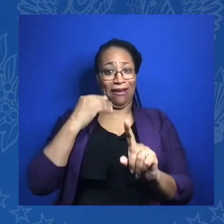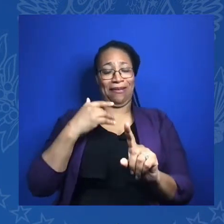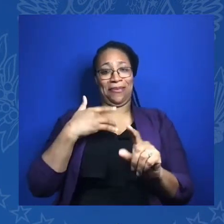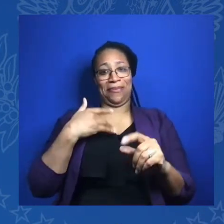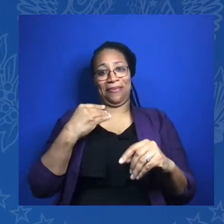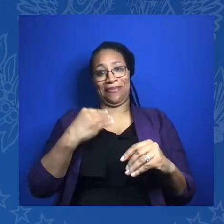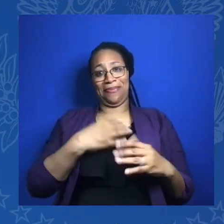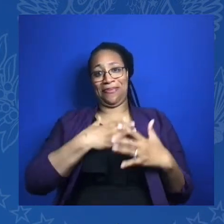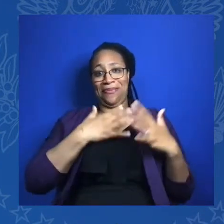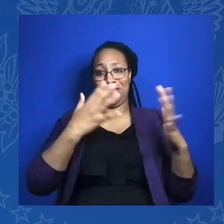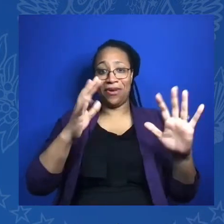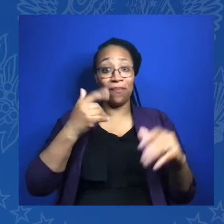Some of you --